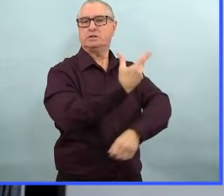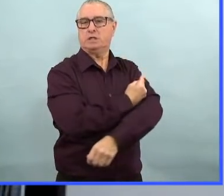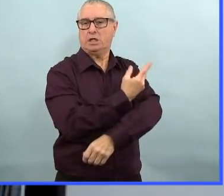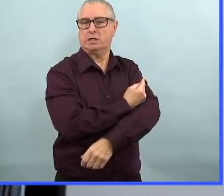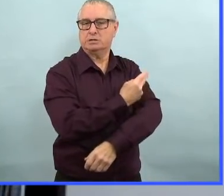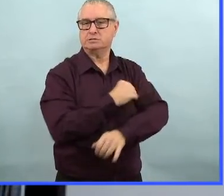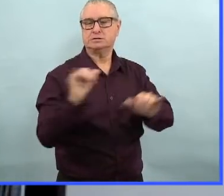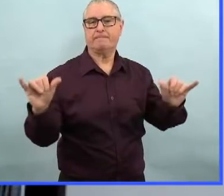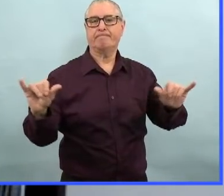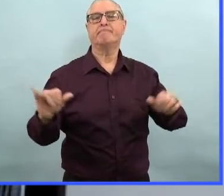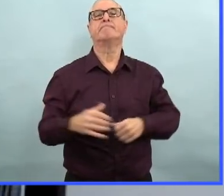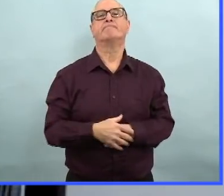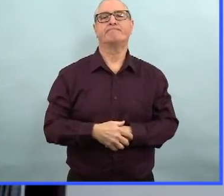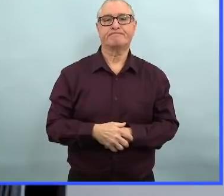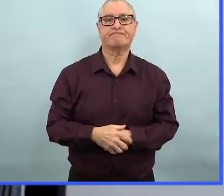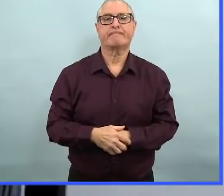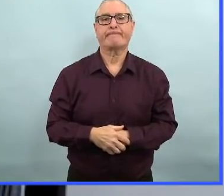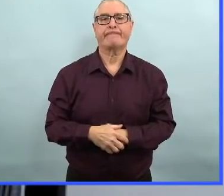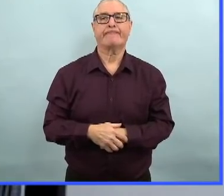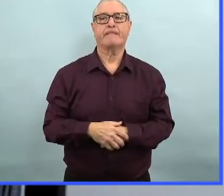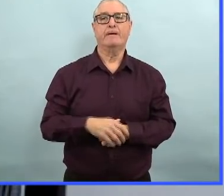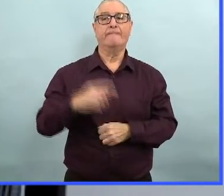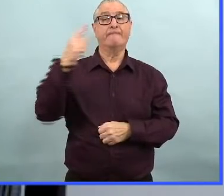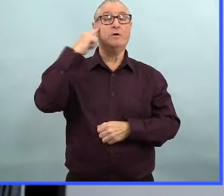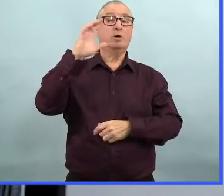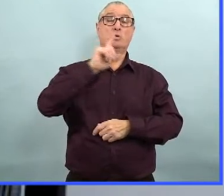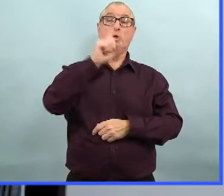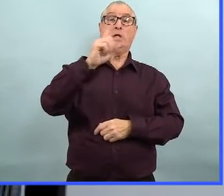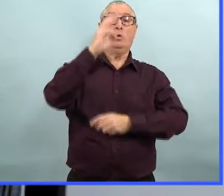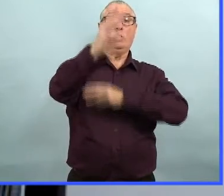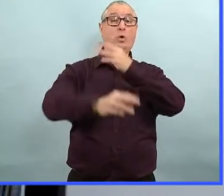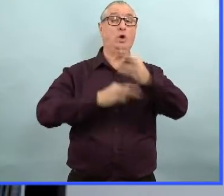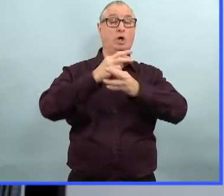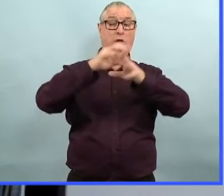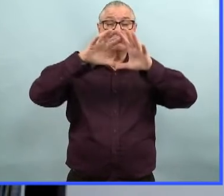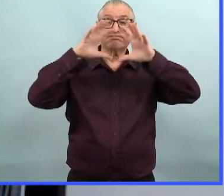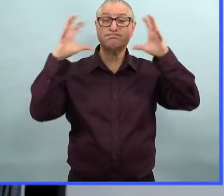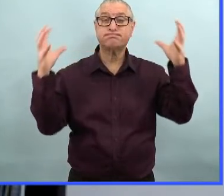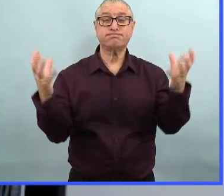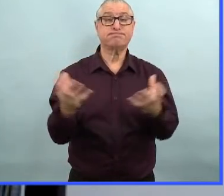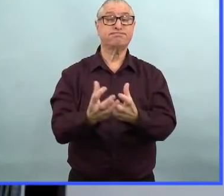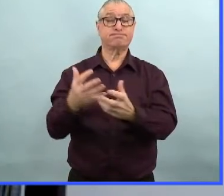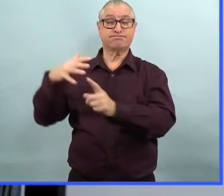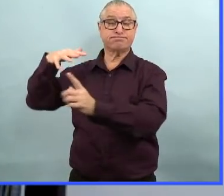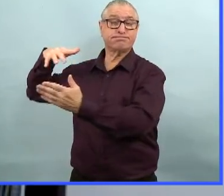the re results from some of these studies show that by the six month mark after your second dose